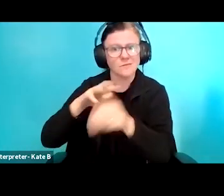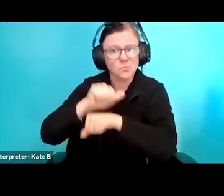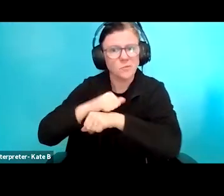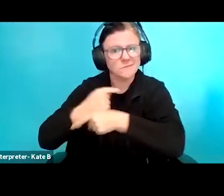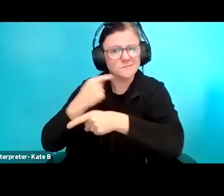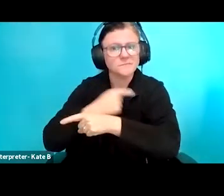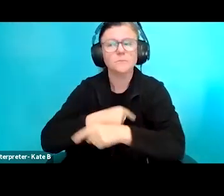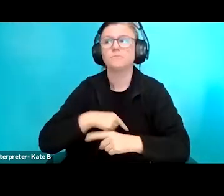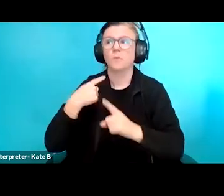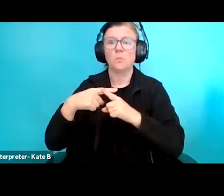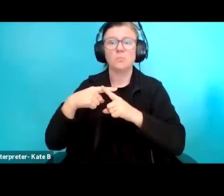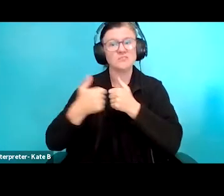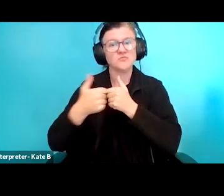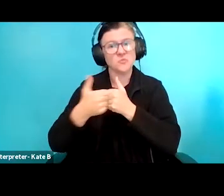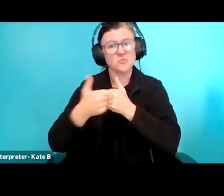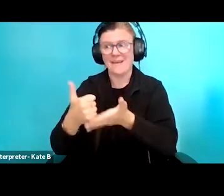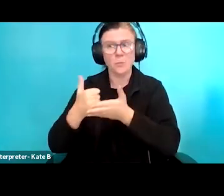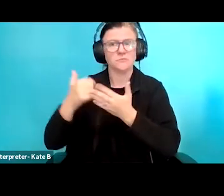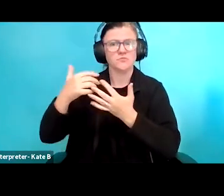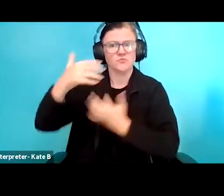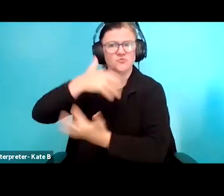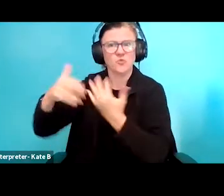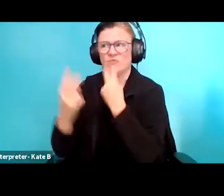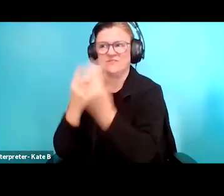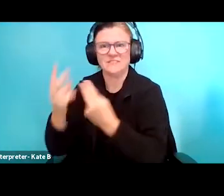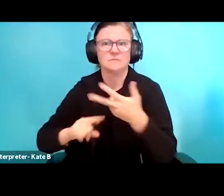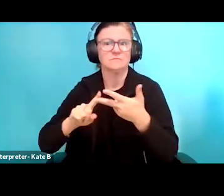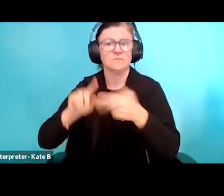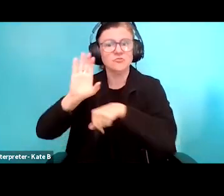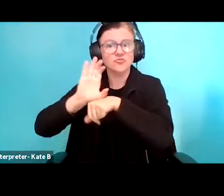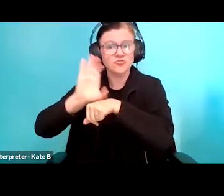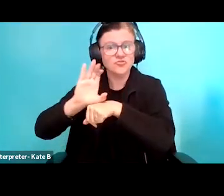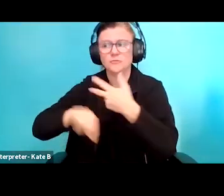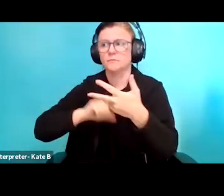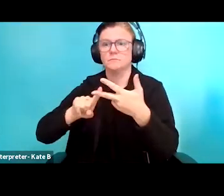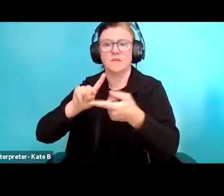helps us to engage in social visits, attending church, seeing friends, and going to work.